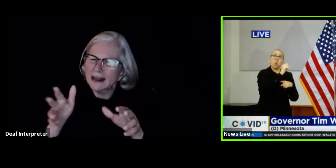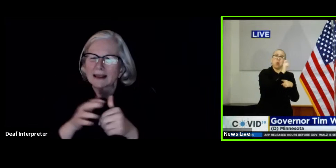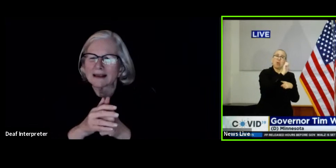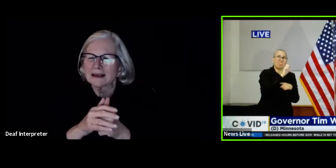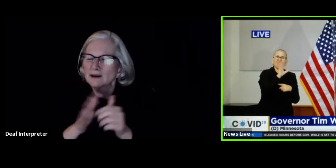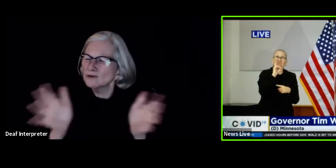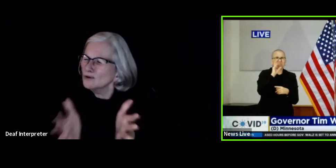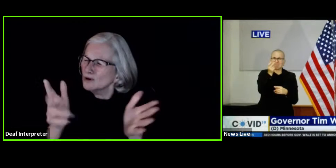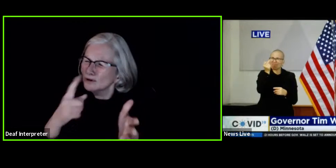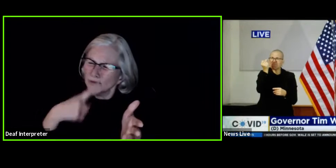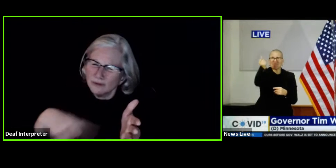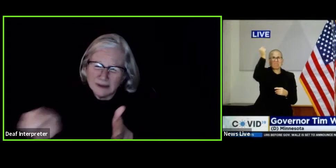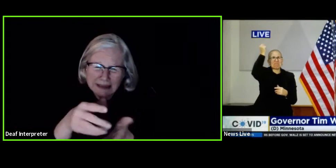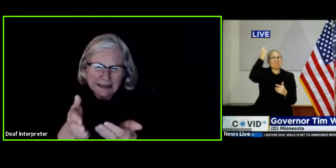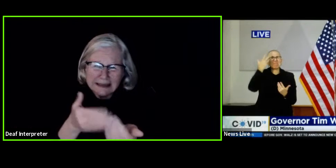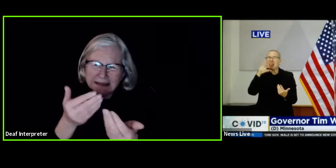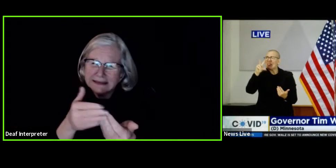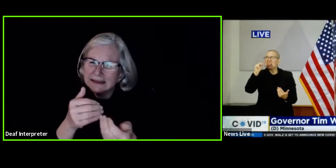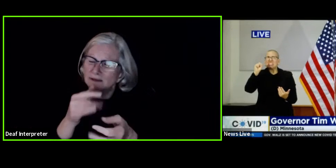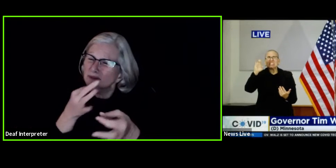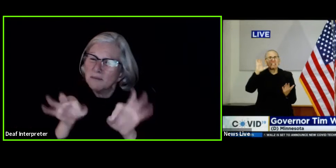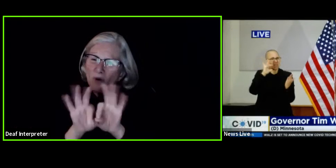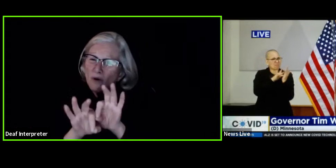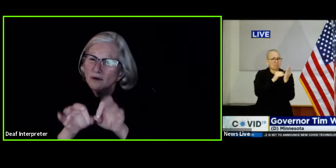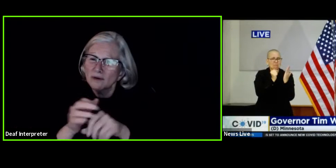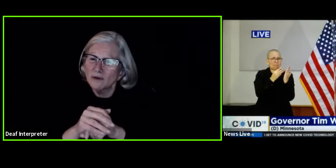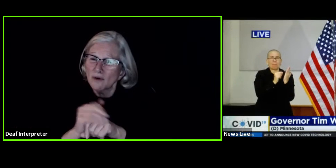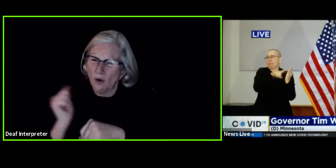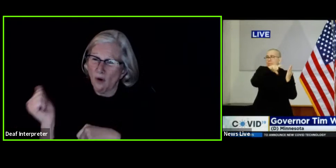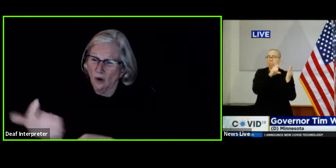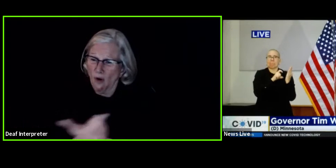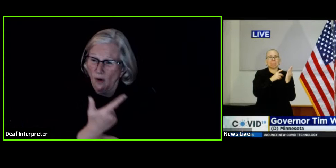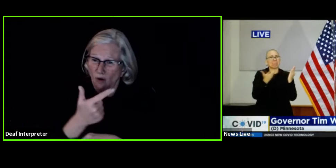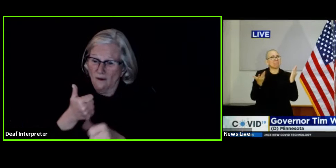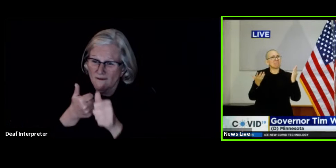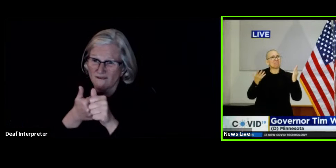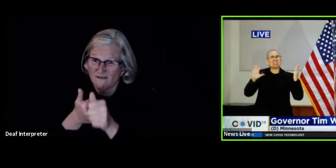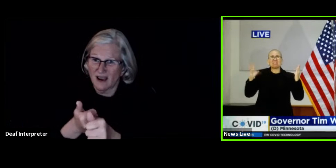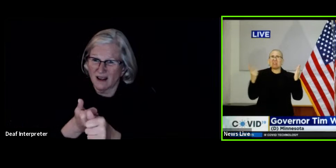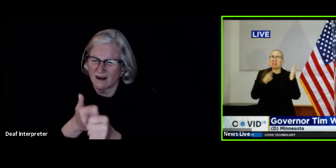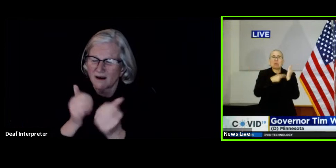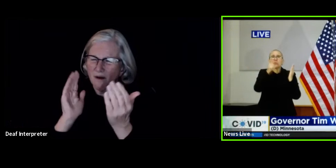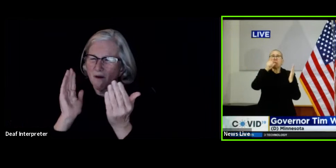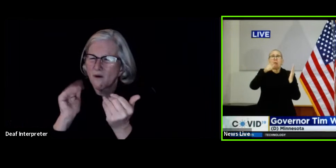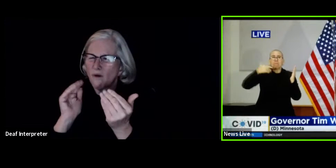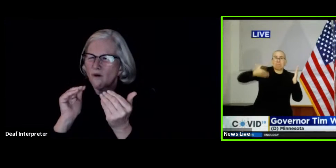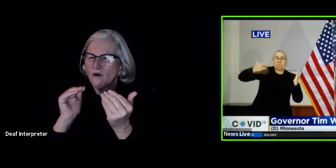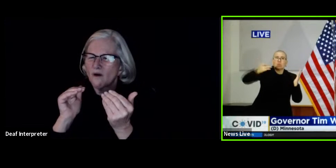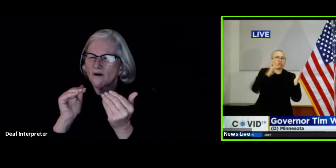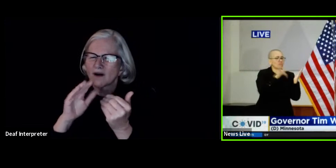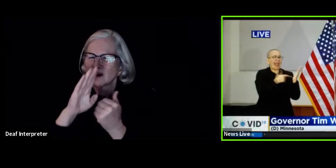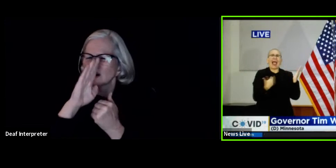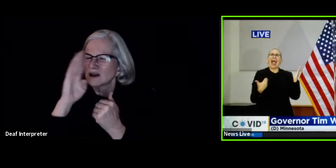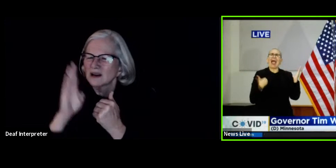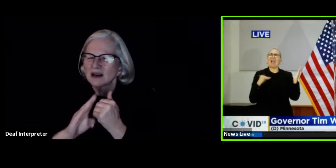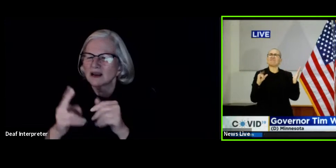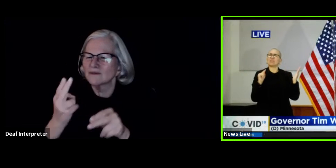YOURSELF UP AND RUNNING. AND IF EVERYTHING'S DONE RIGHT, YOU WILL NEVER HAVE TO USE THIS. YOU WILL BE NOTIFIED AND YOU WILL NEVER HAVE TO NOTIFY ANYBODY ELSE.